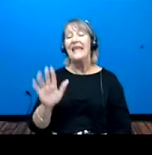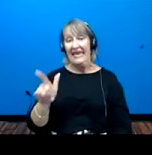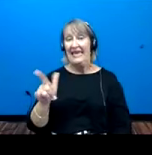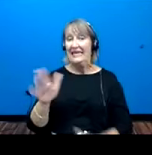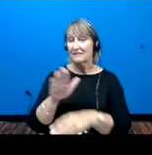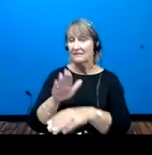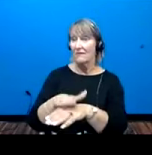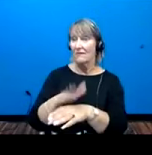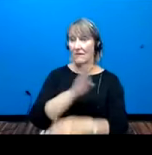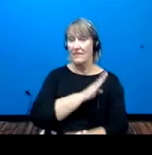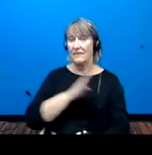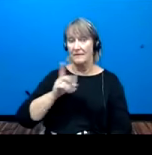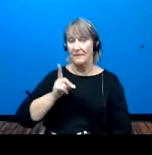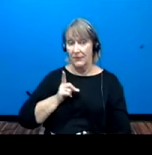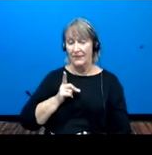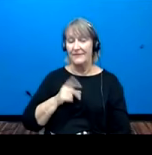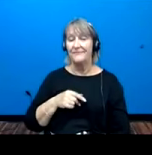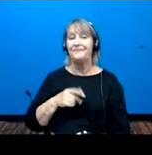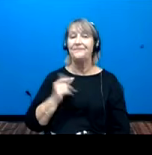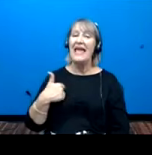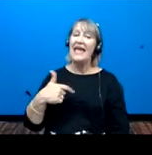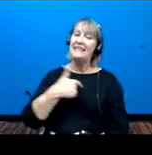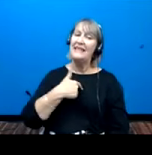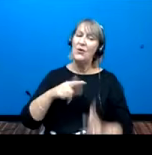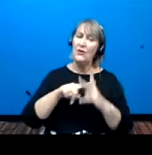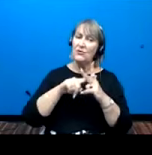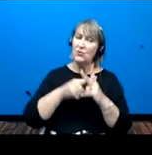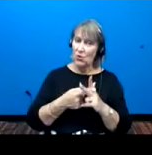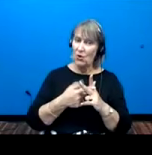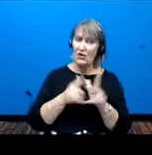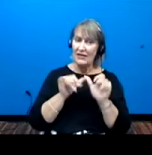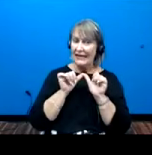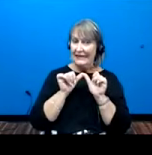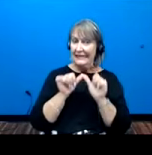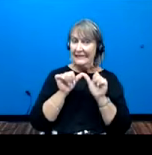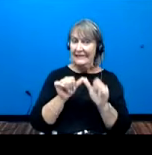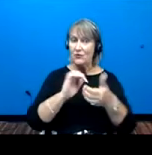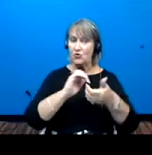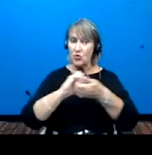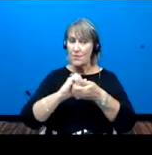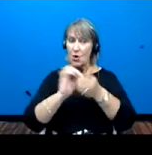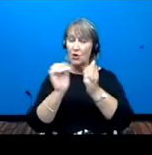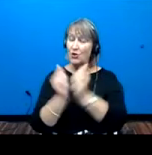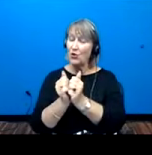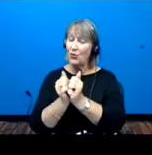And then also it's initiated and continues to partner with correctional institutions,